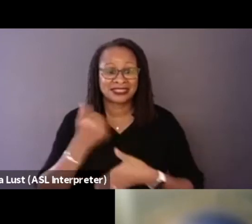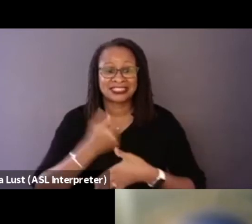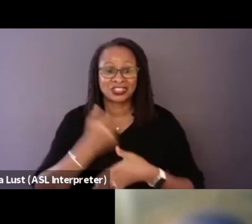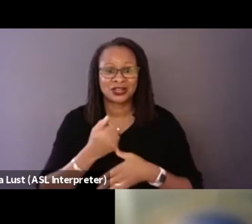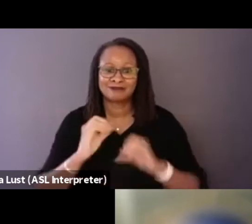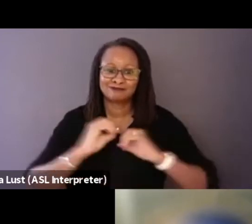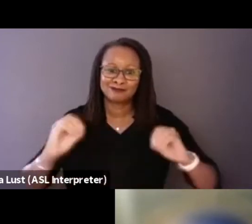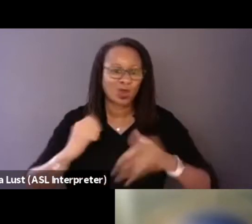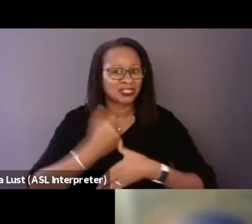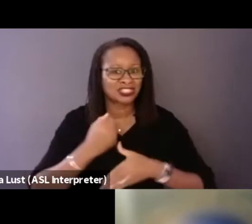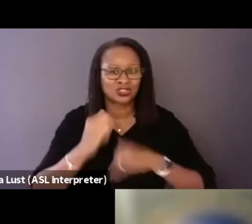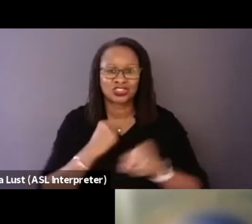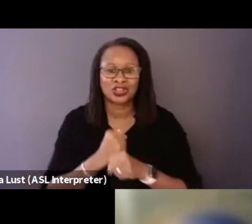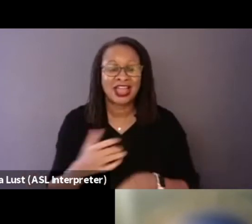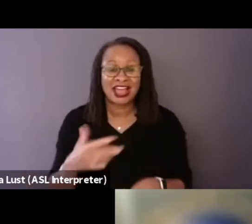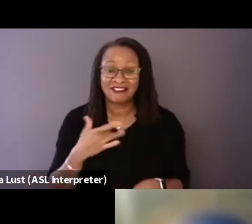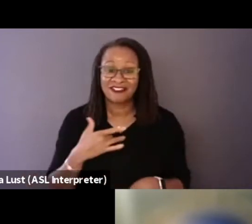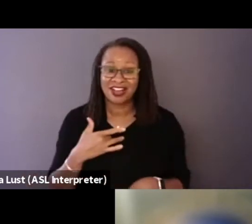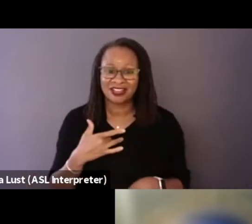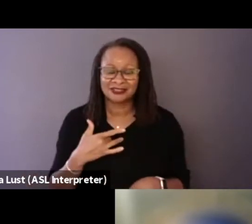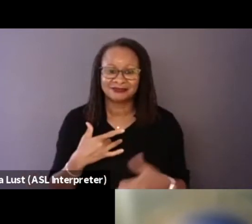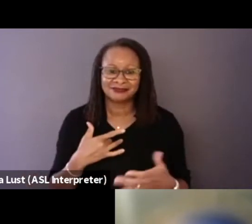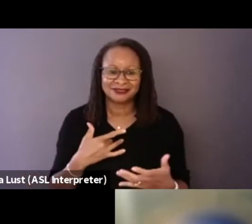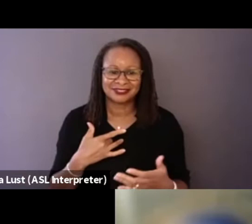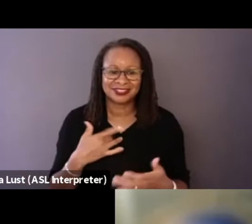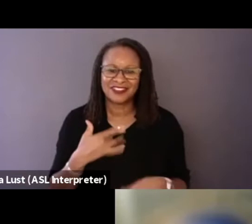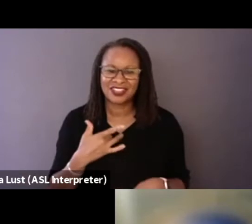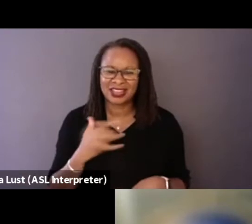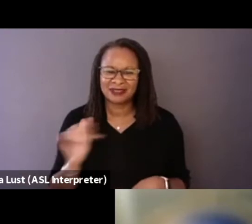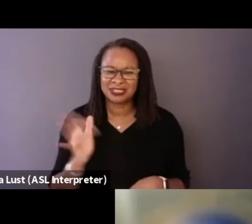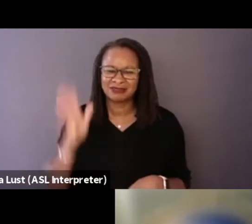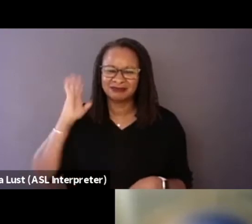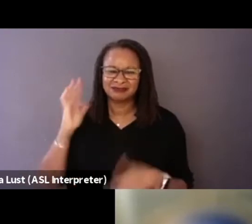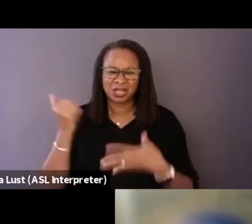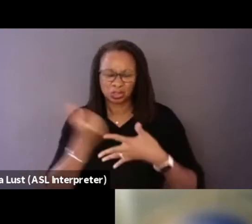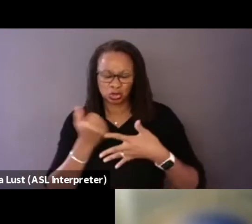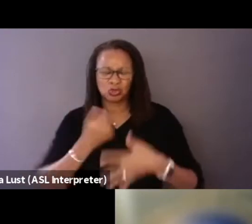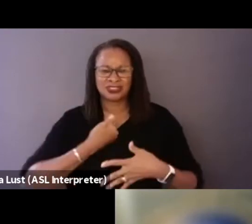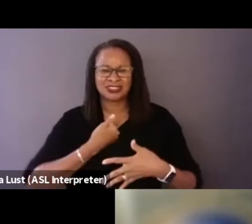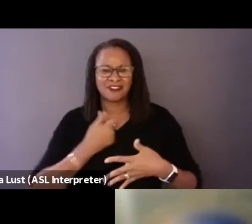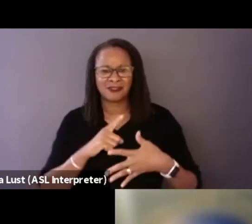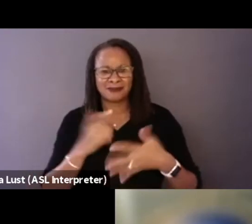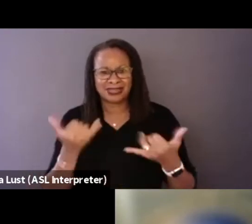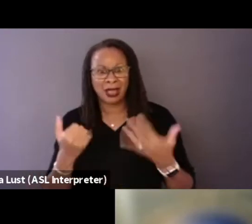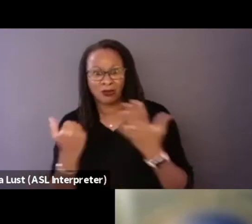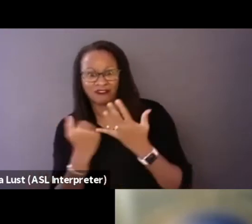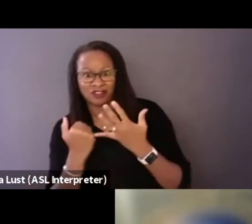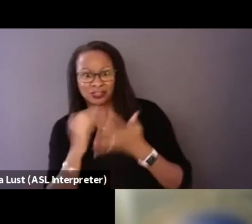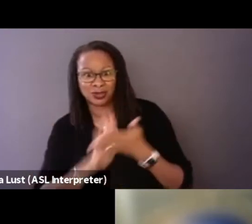so I still feel like my junior year self, even though I'm a freshman in college already. When it comes to that whole experience was like,